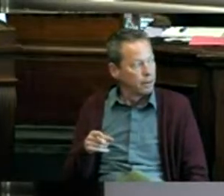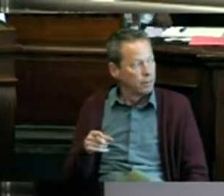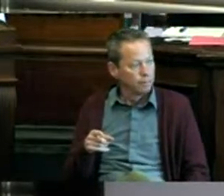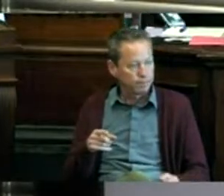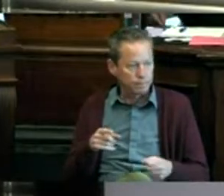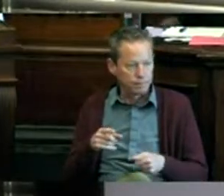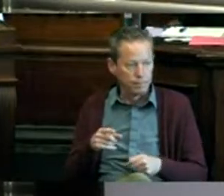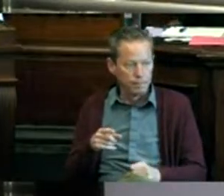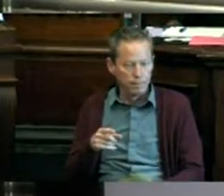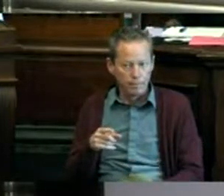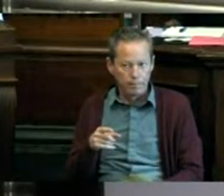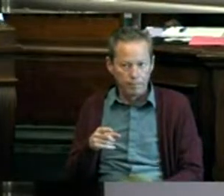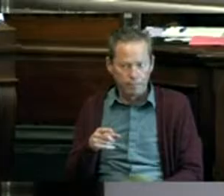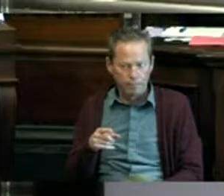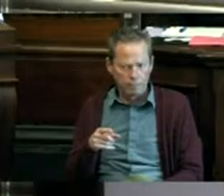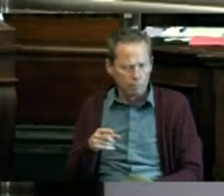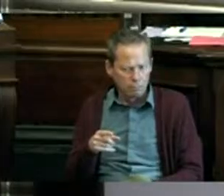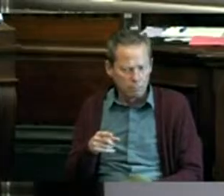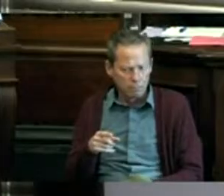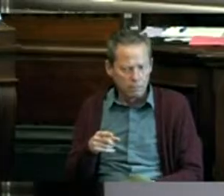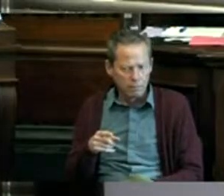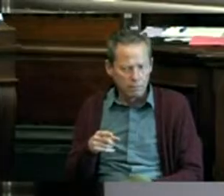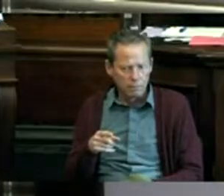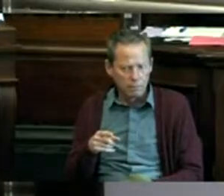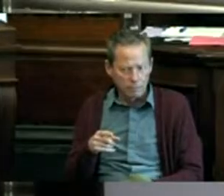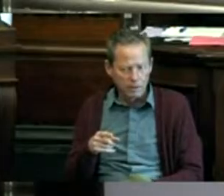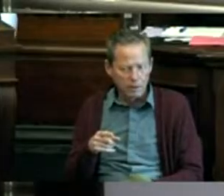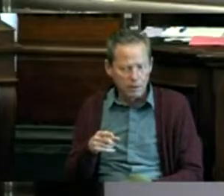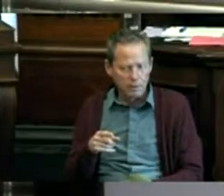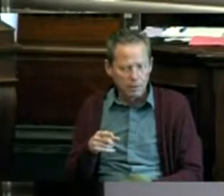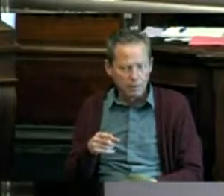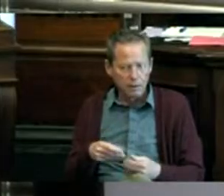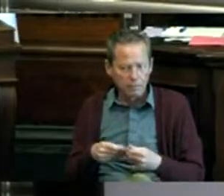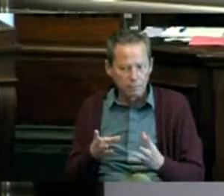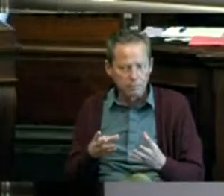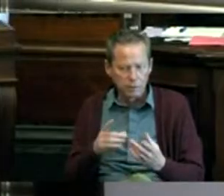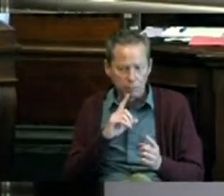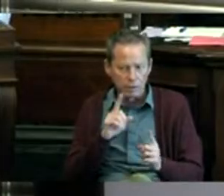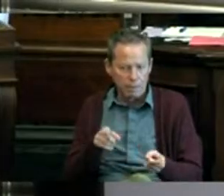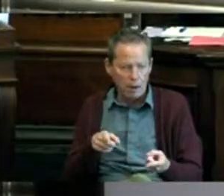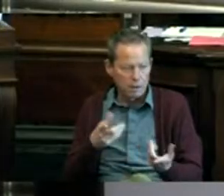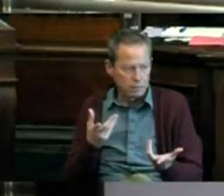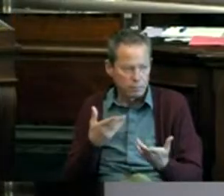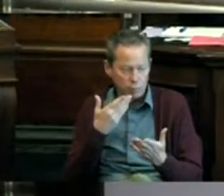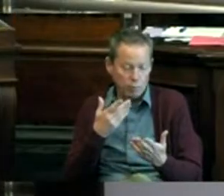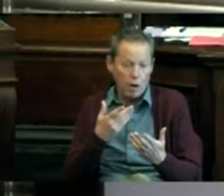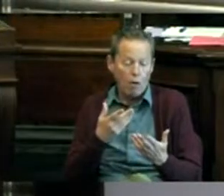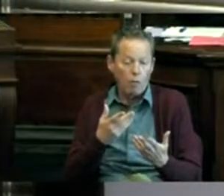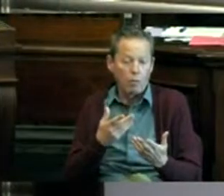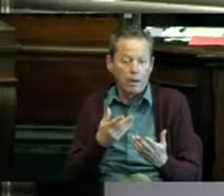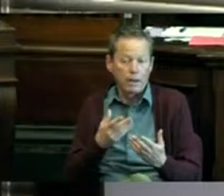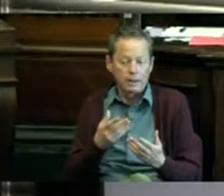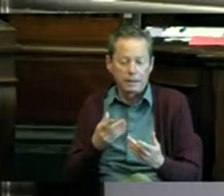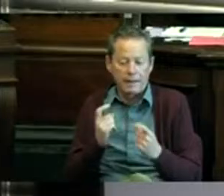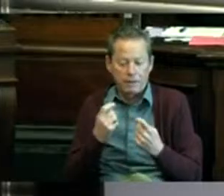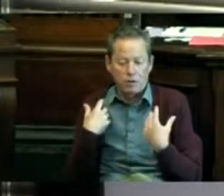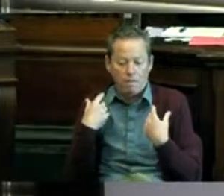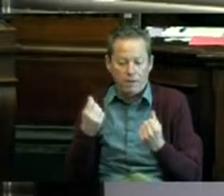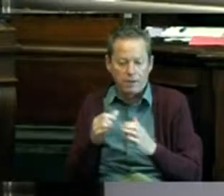turnout was something that made